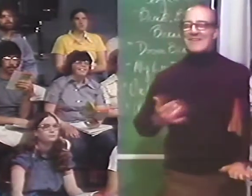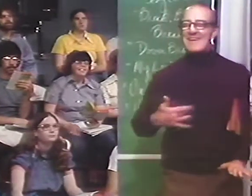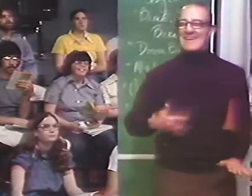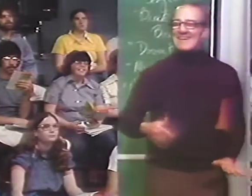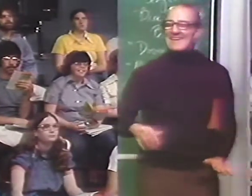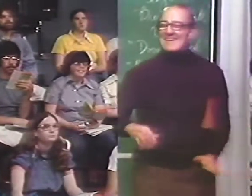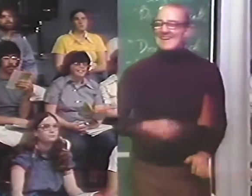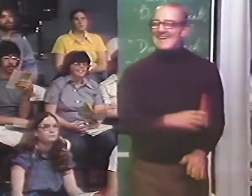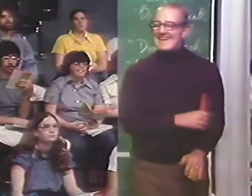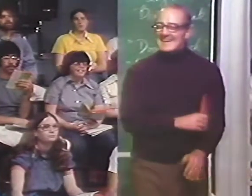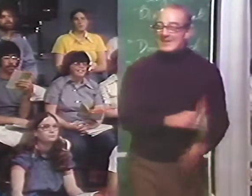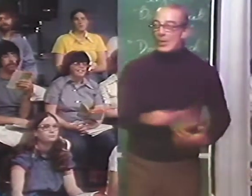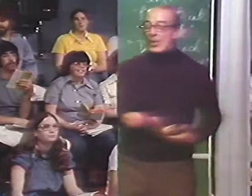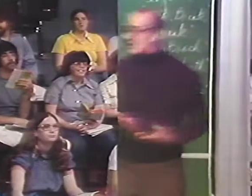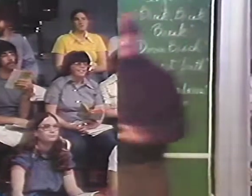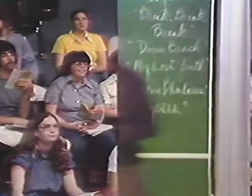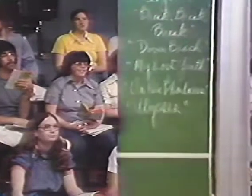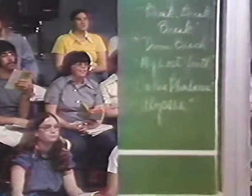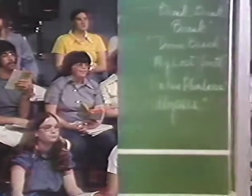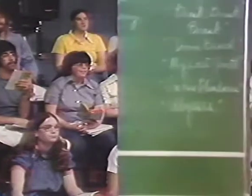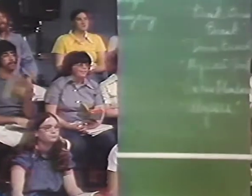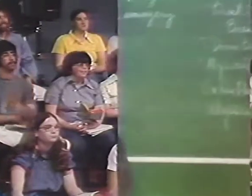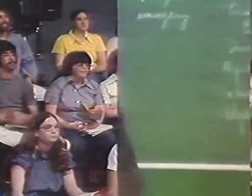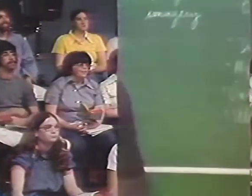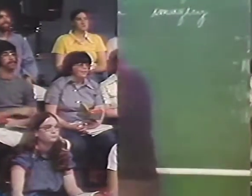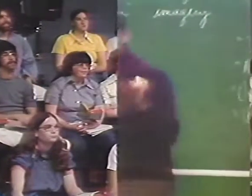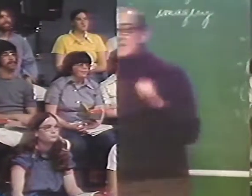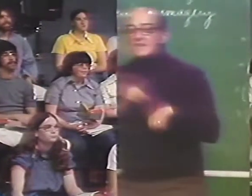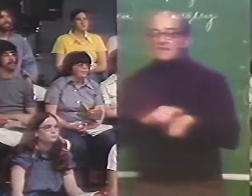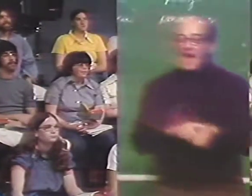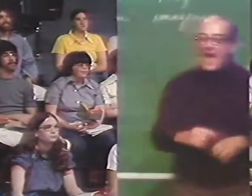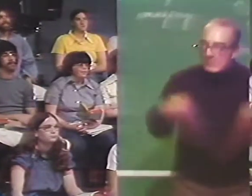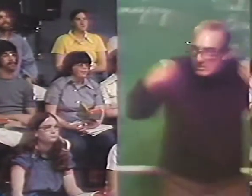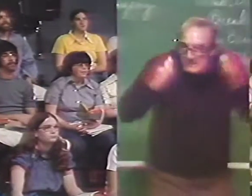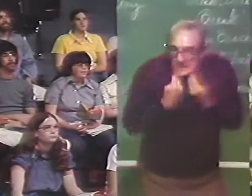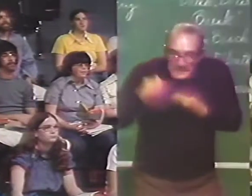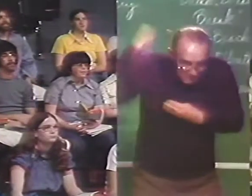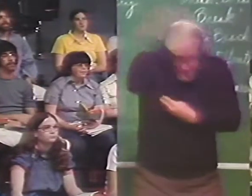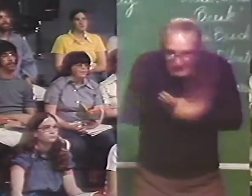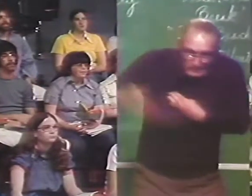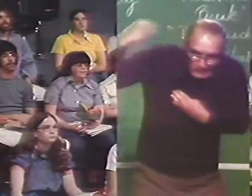HOW DO YOU FEEL? IN THE WINTER, WINTERTIME...